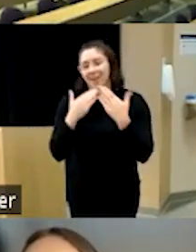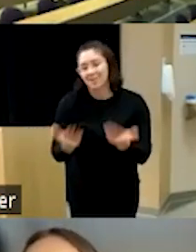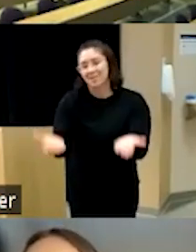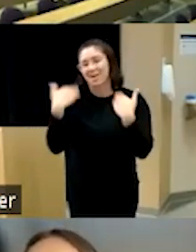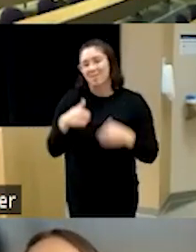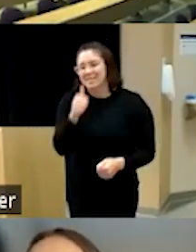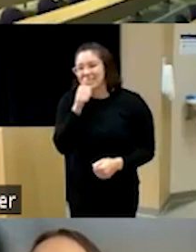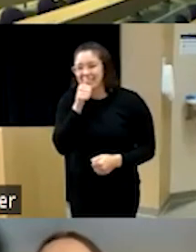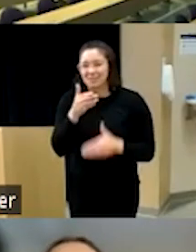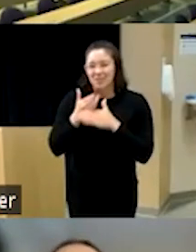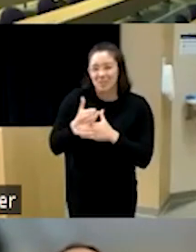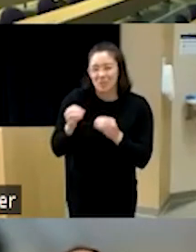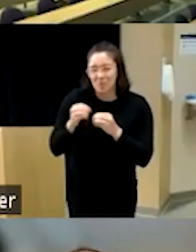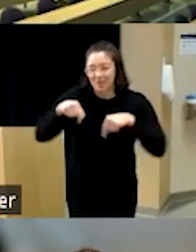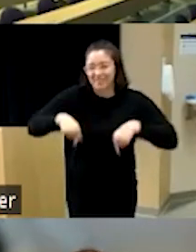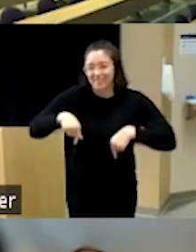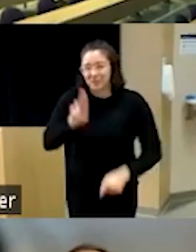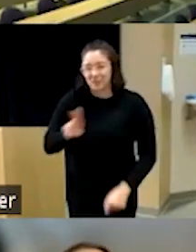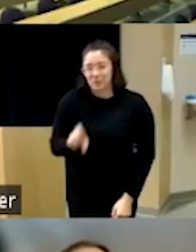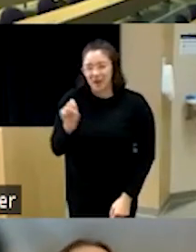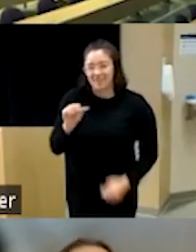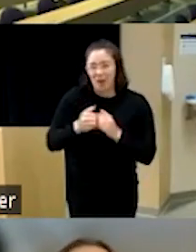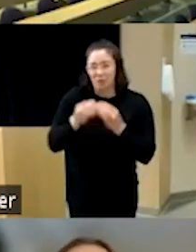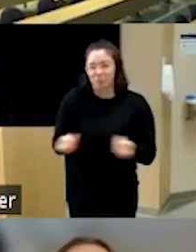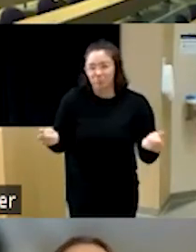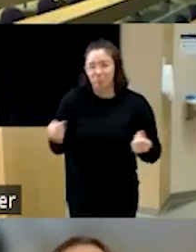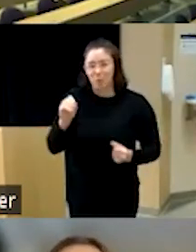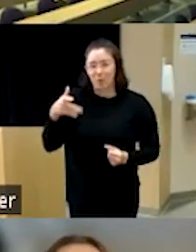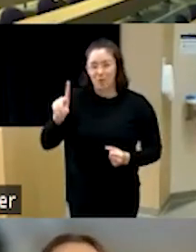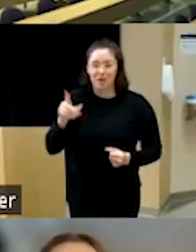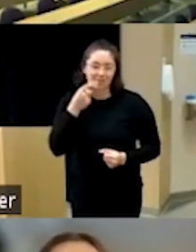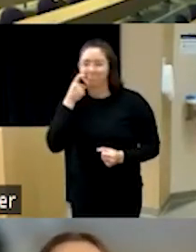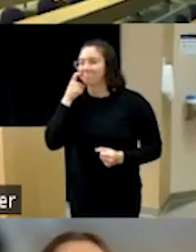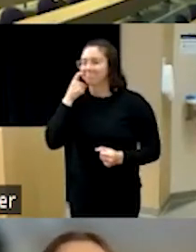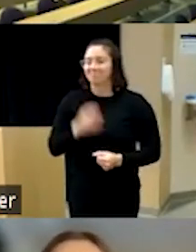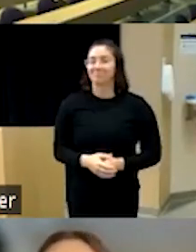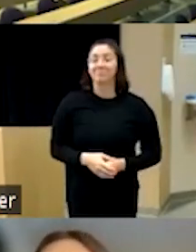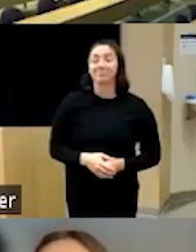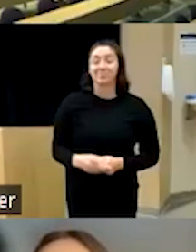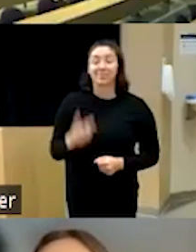about how to avoid an opiate epidemic um I see Dr Gaya has uh has his hand up